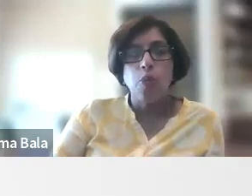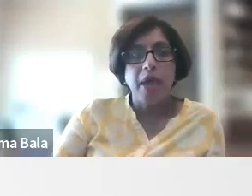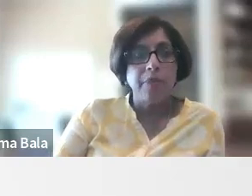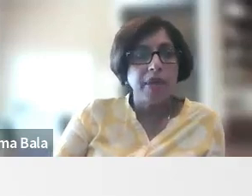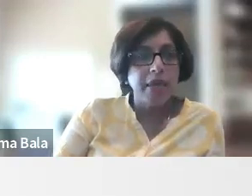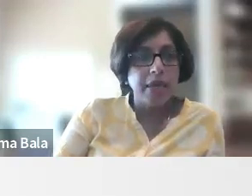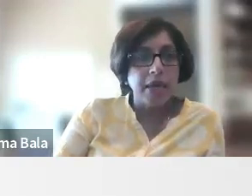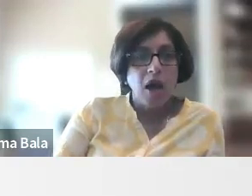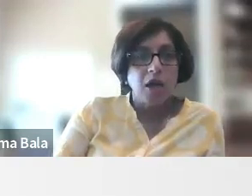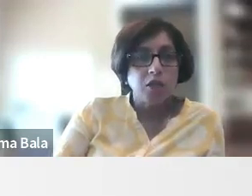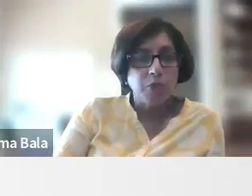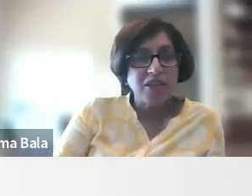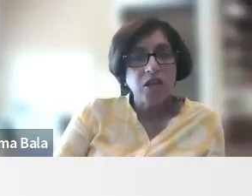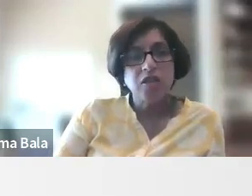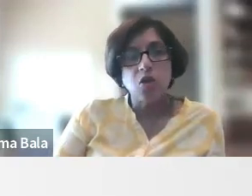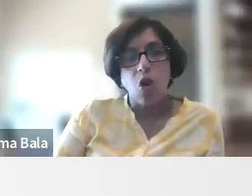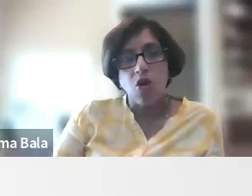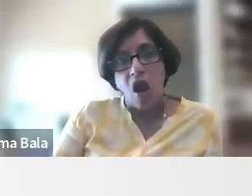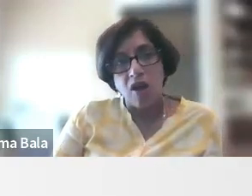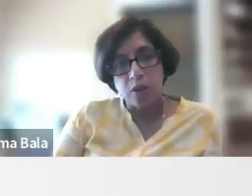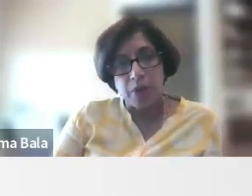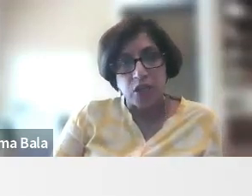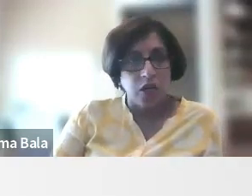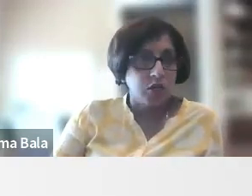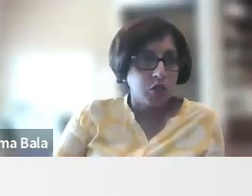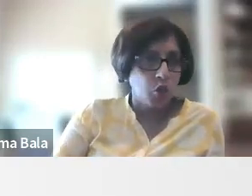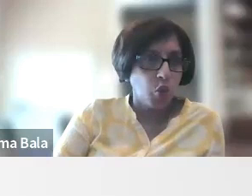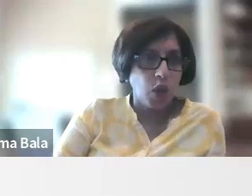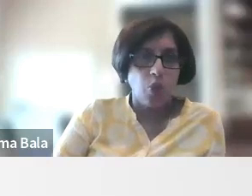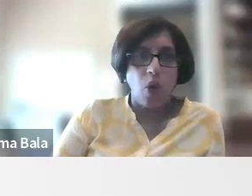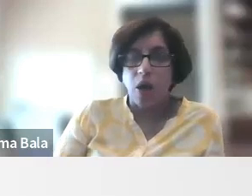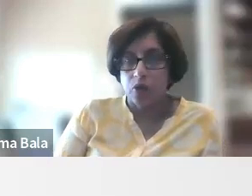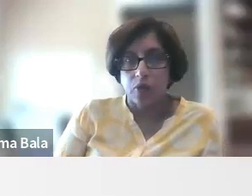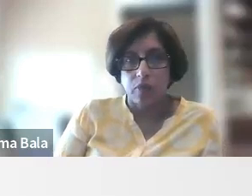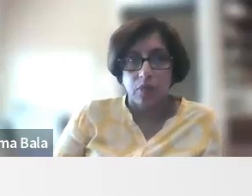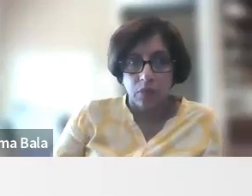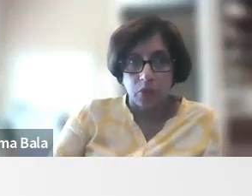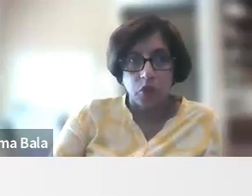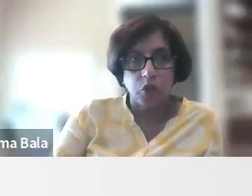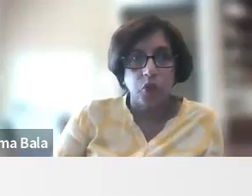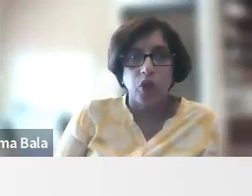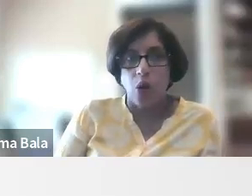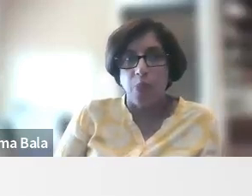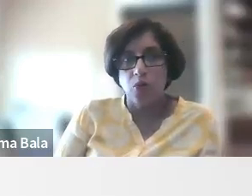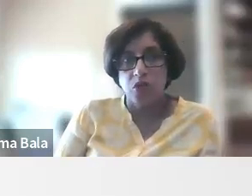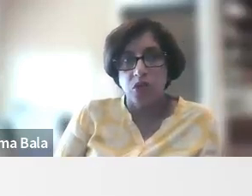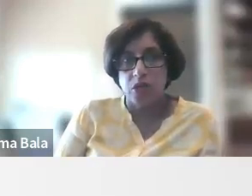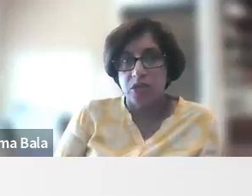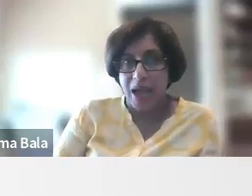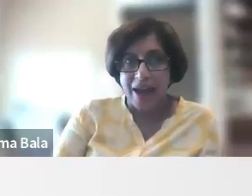who may be the specialist or nonspecialist who to your posters